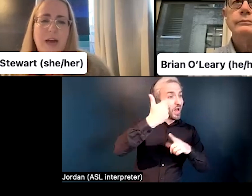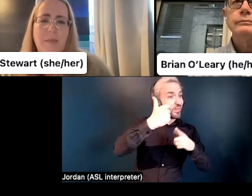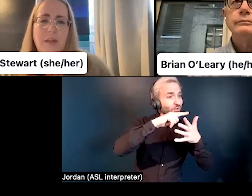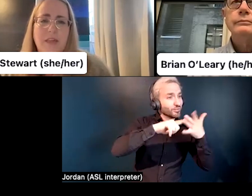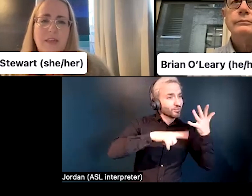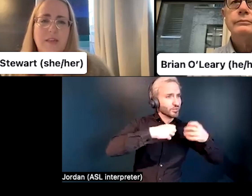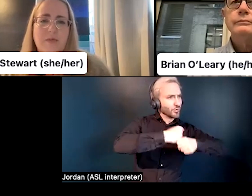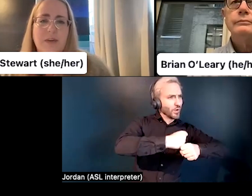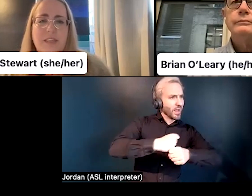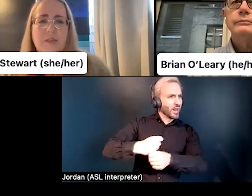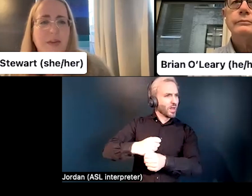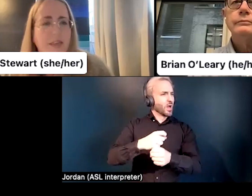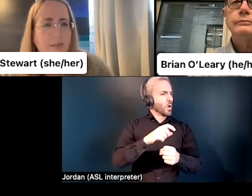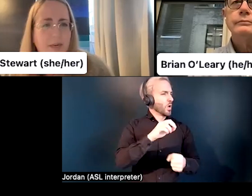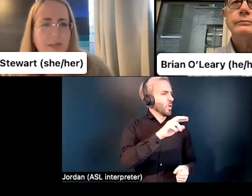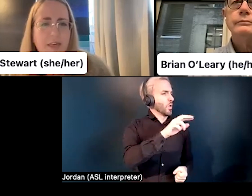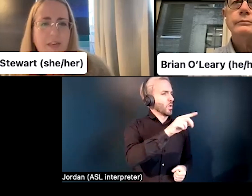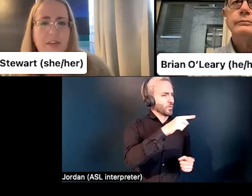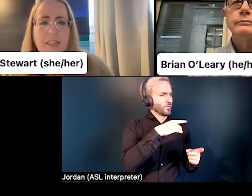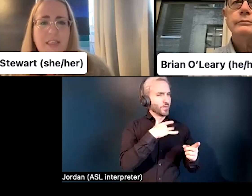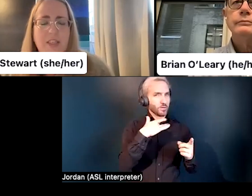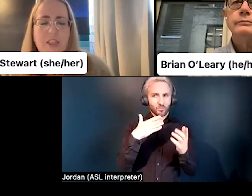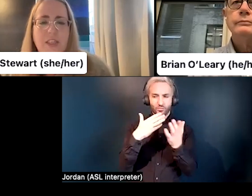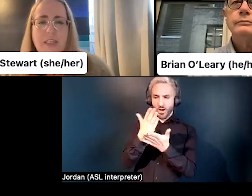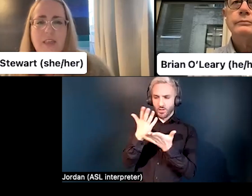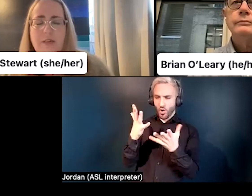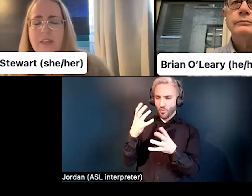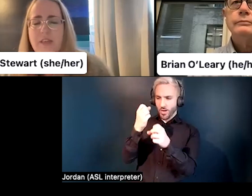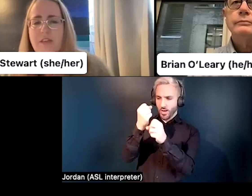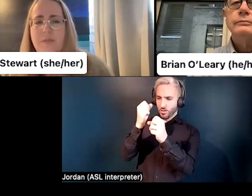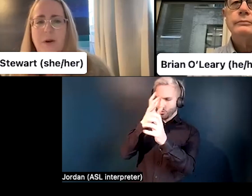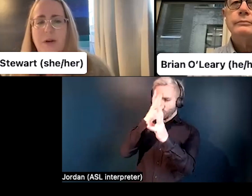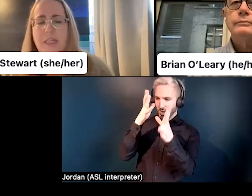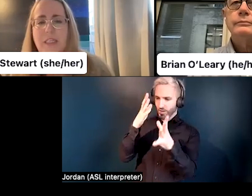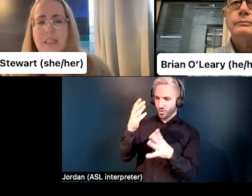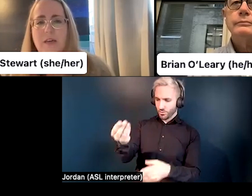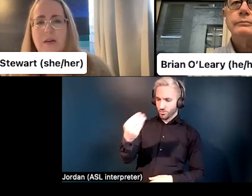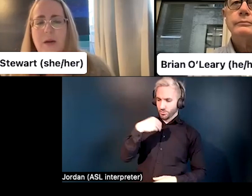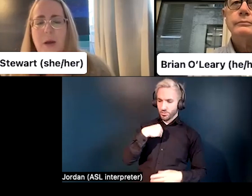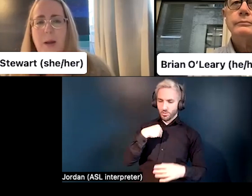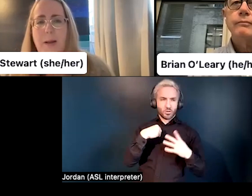capitalise on the rights granted by creators in addition to selling rights to third parties?